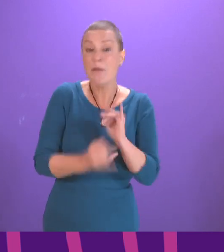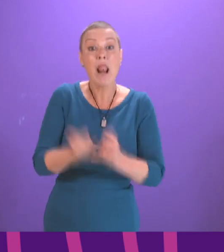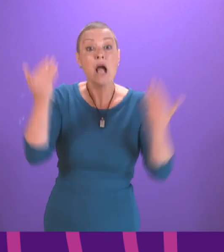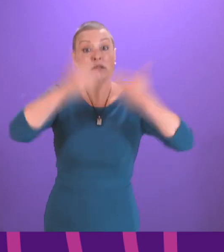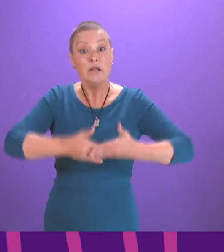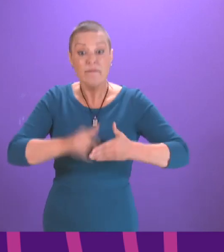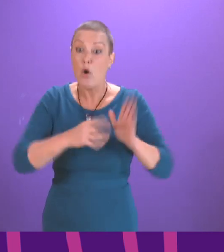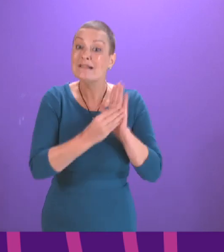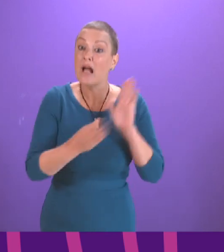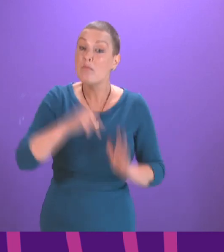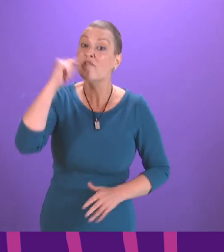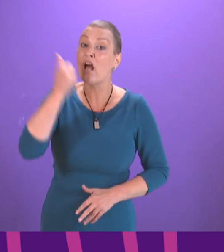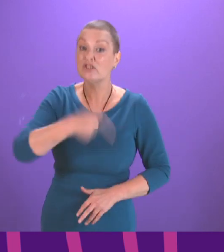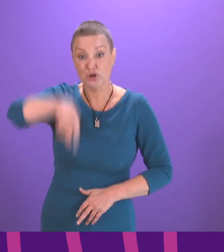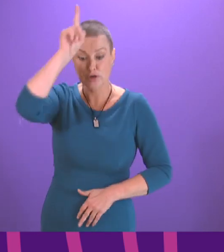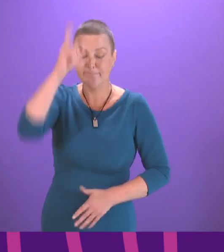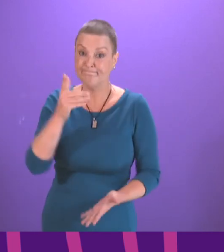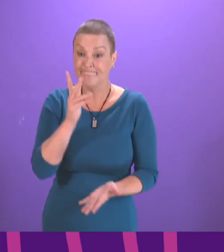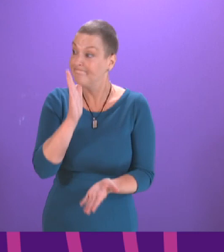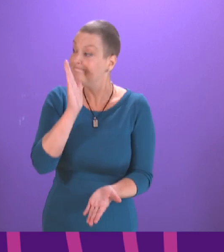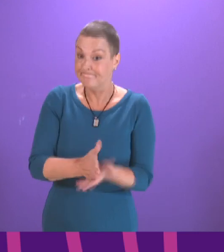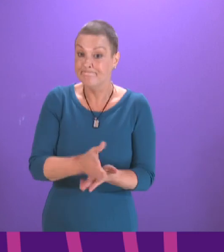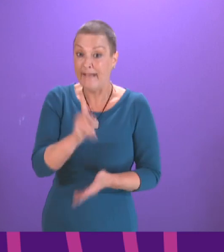example, both France and Germany reimposed nationwide lockdowns.